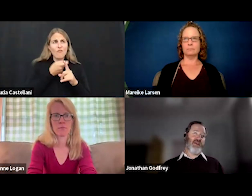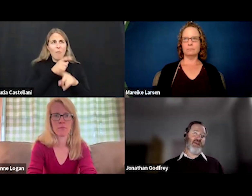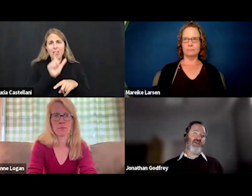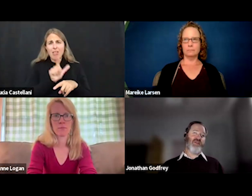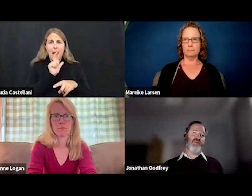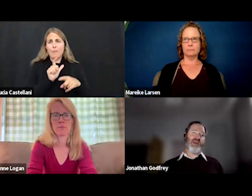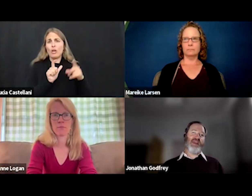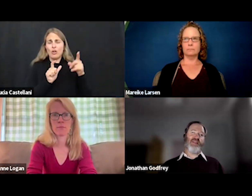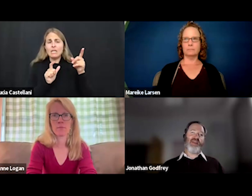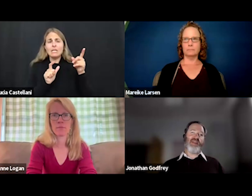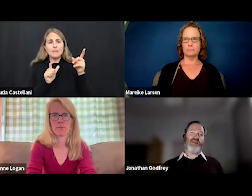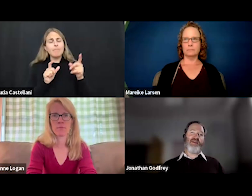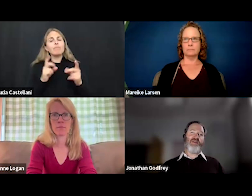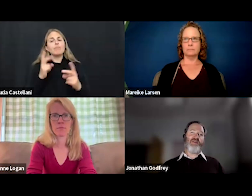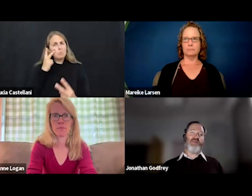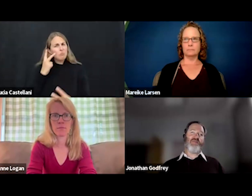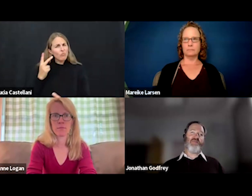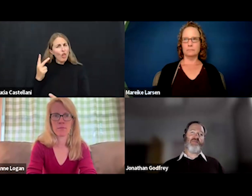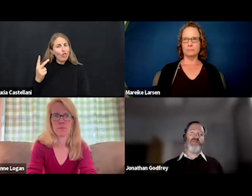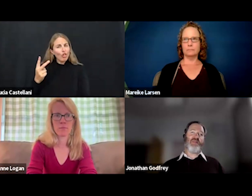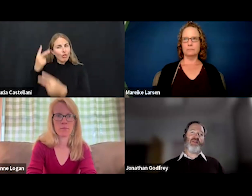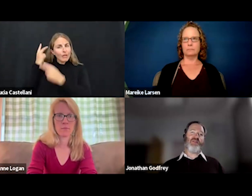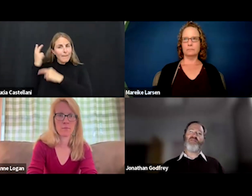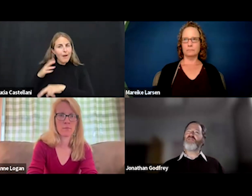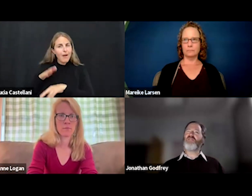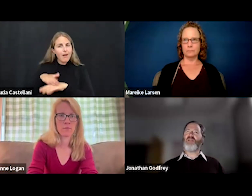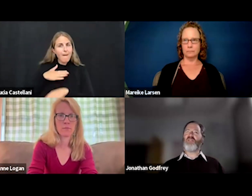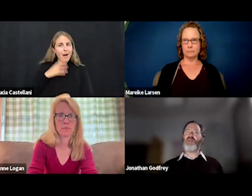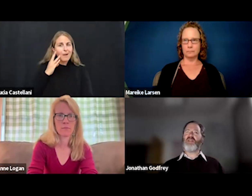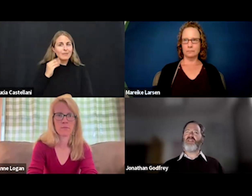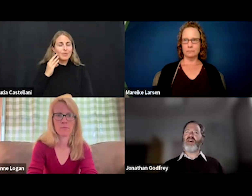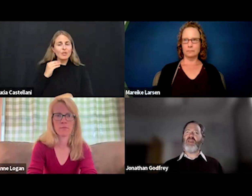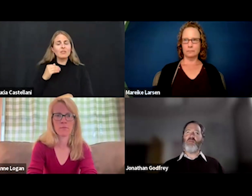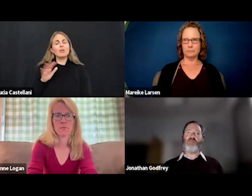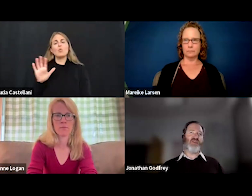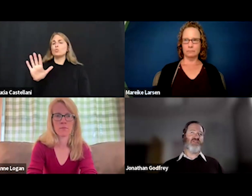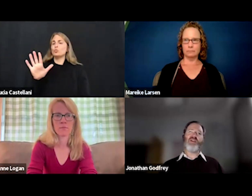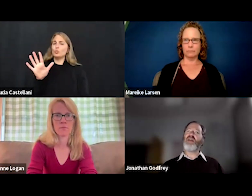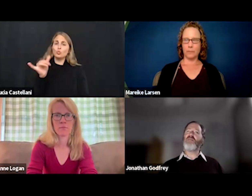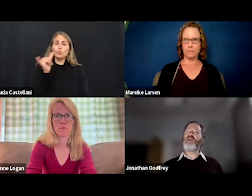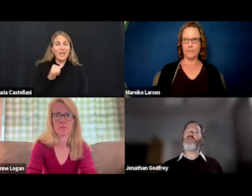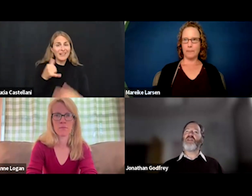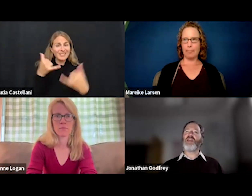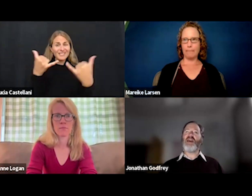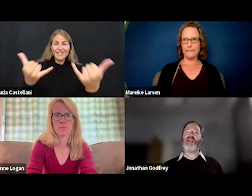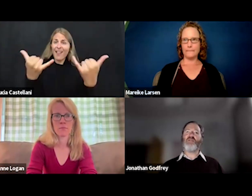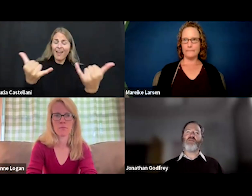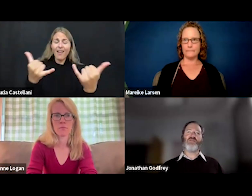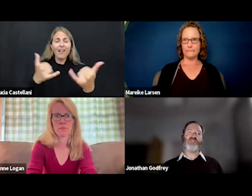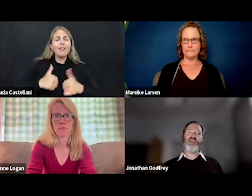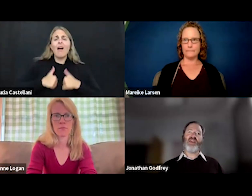and I look back at that and go, life is so much better today because I am now reading articles